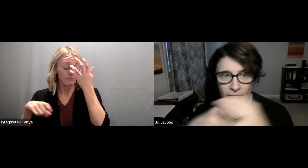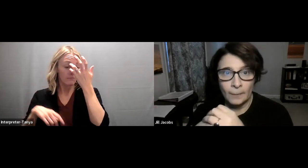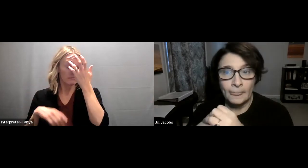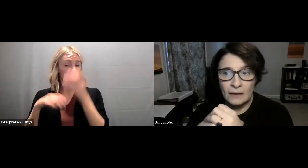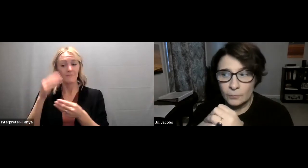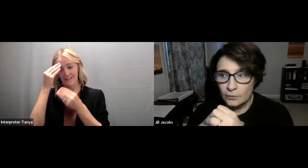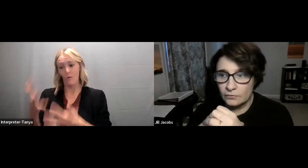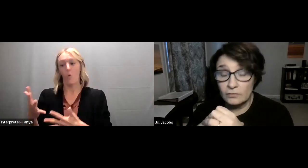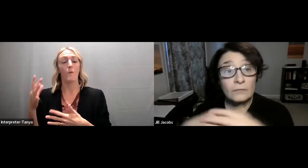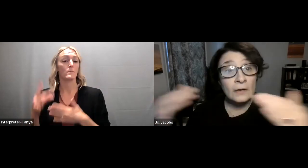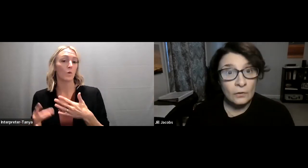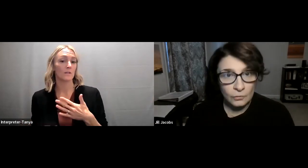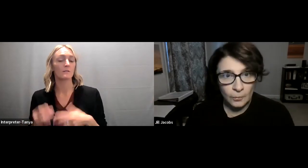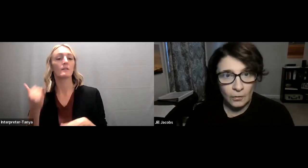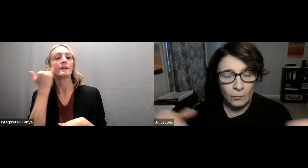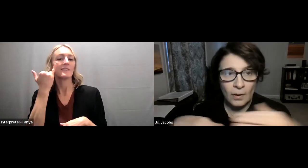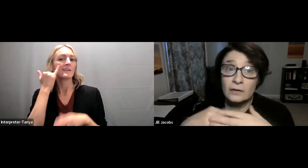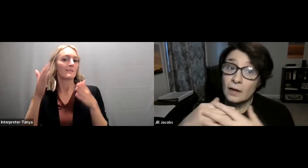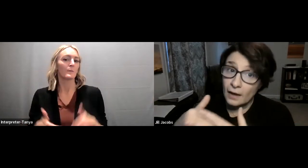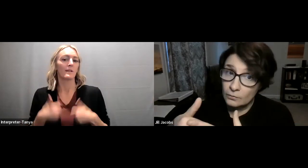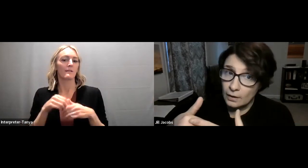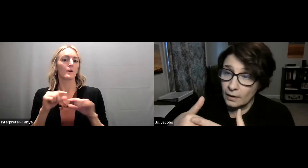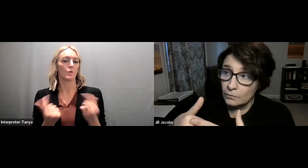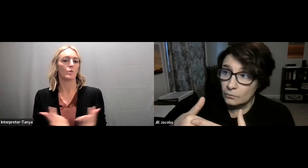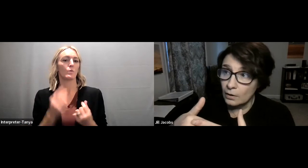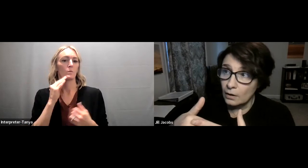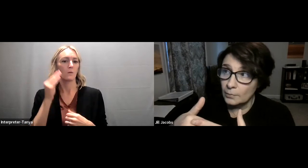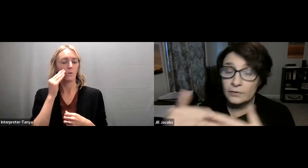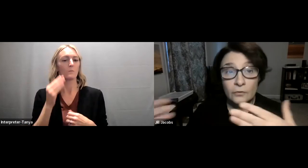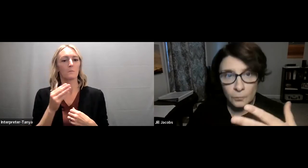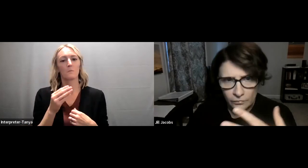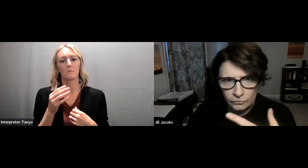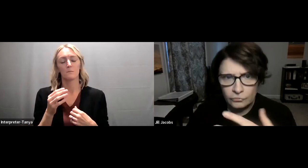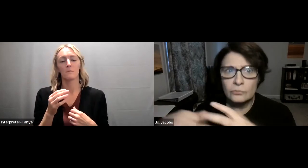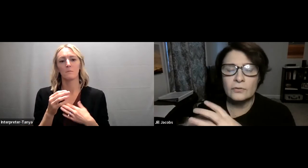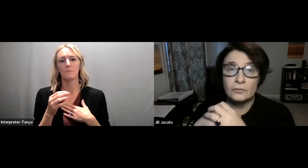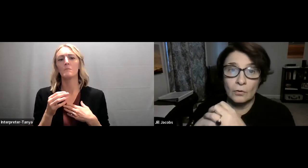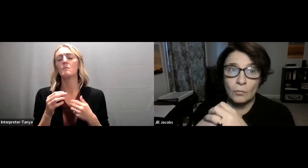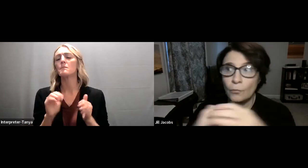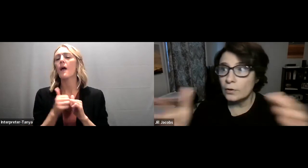If a person is living in a group home, how did this person choose this home?